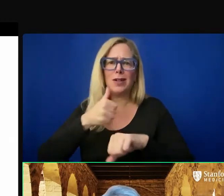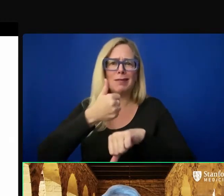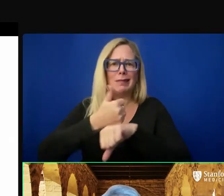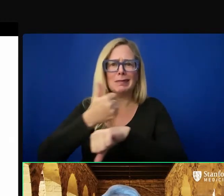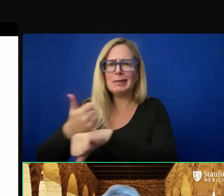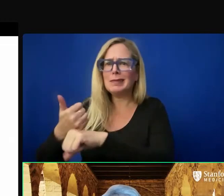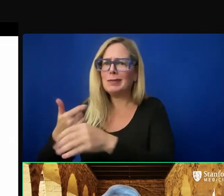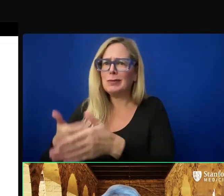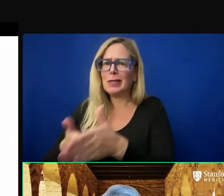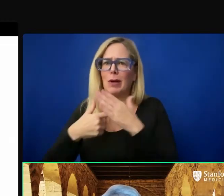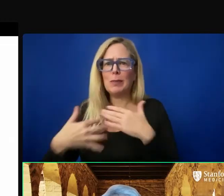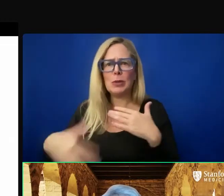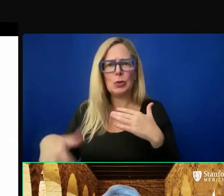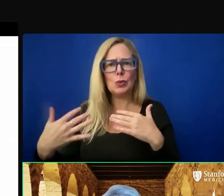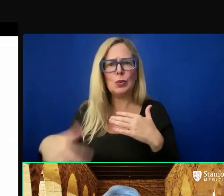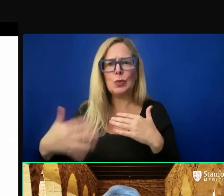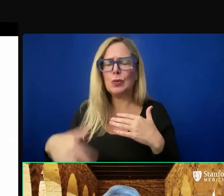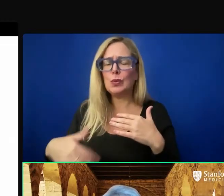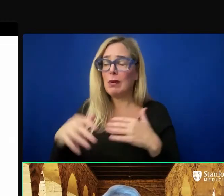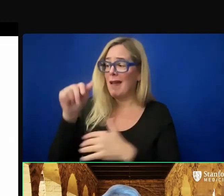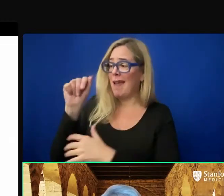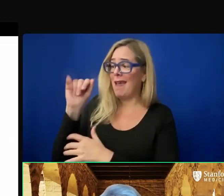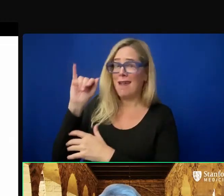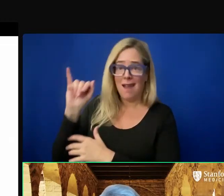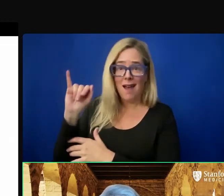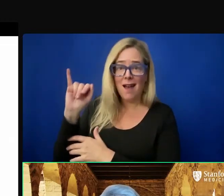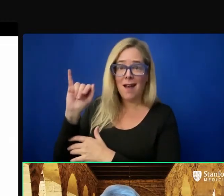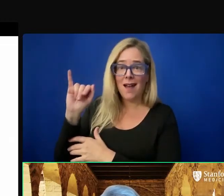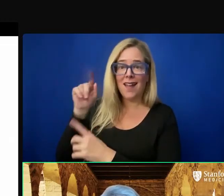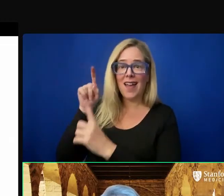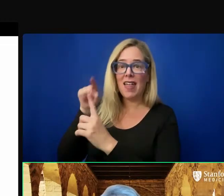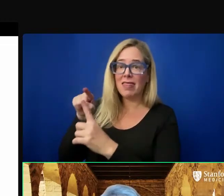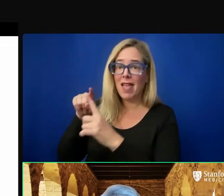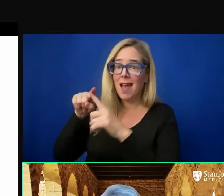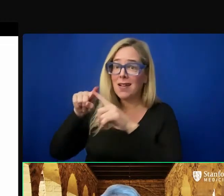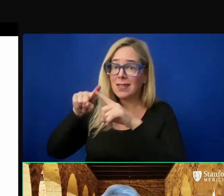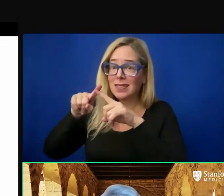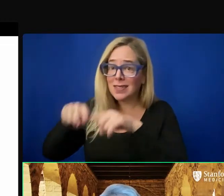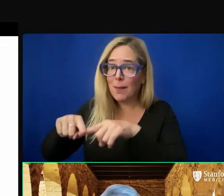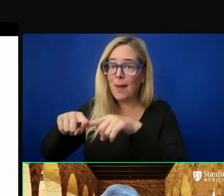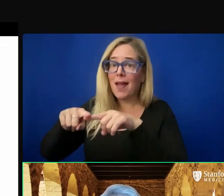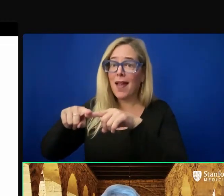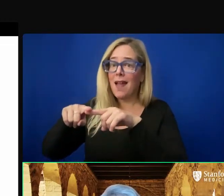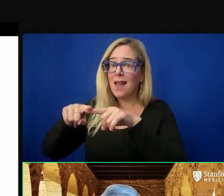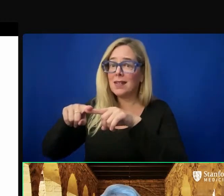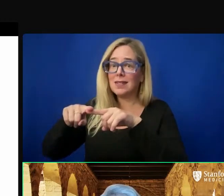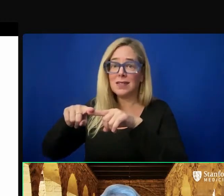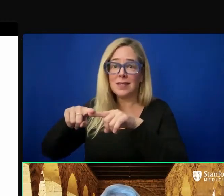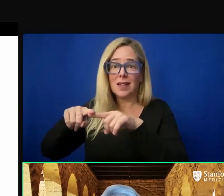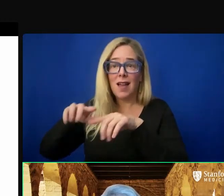In fact, AI, as we know it, depends entirely on a much wider set of political and social